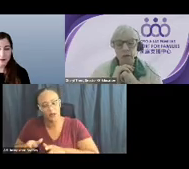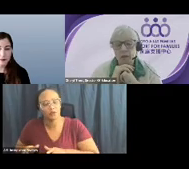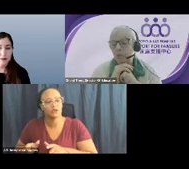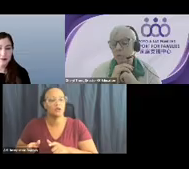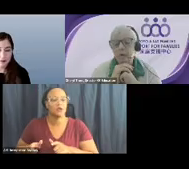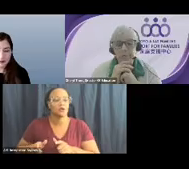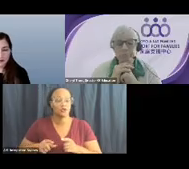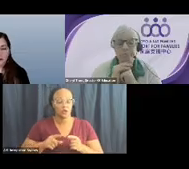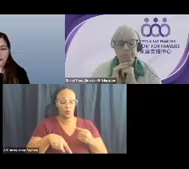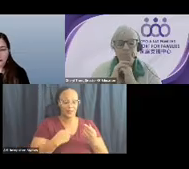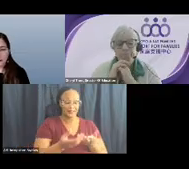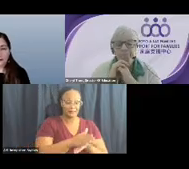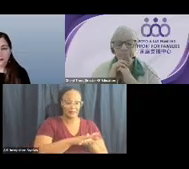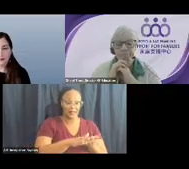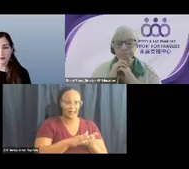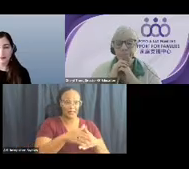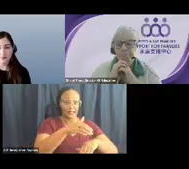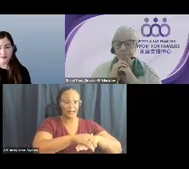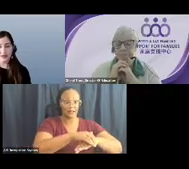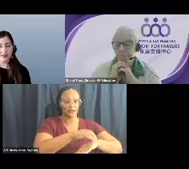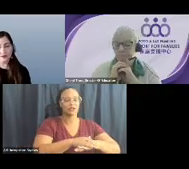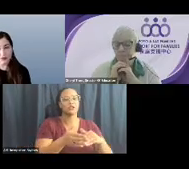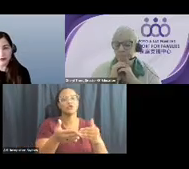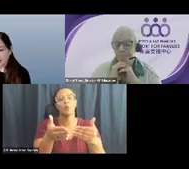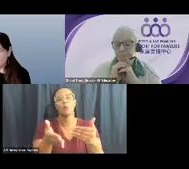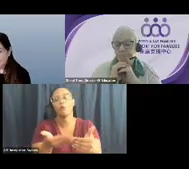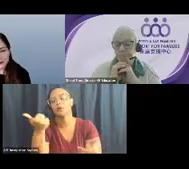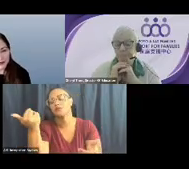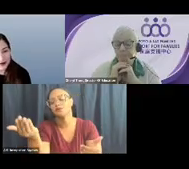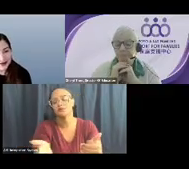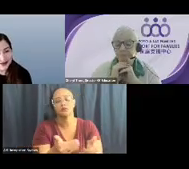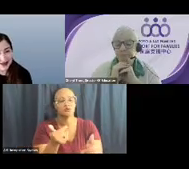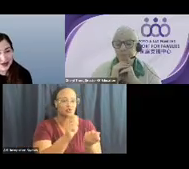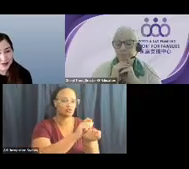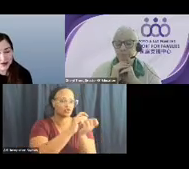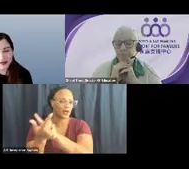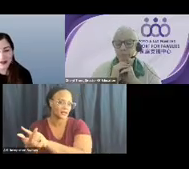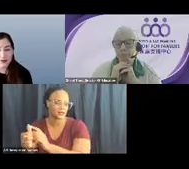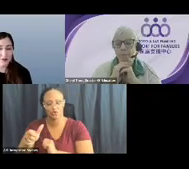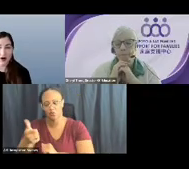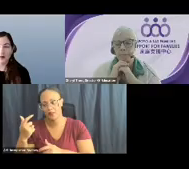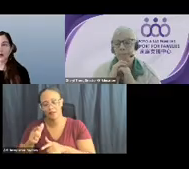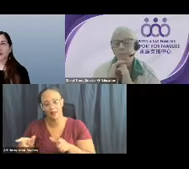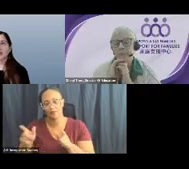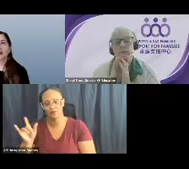and languages as well. Thank you for thank you for bringing that up and I like the part where